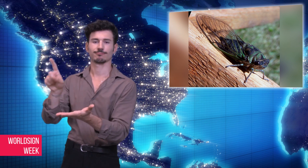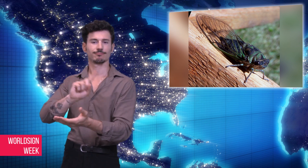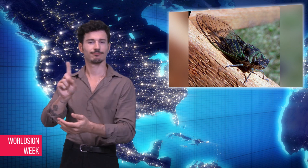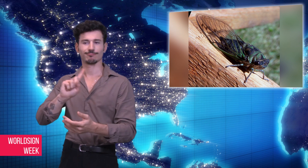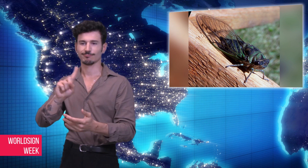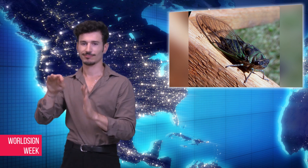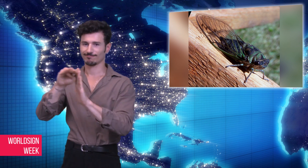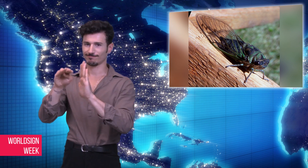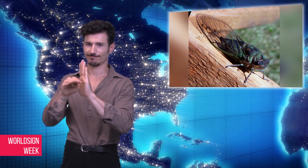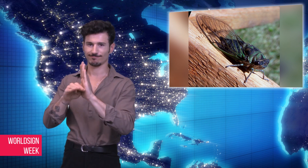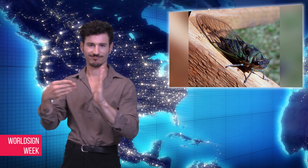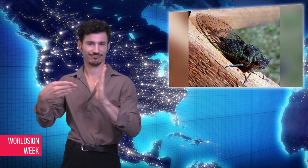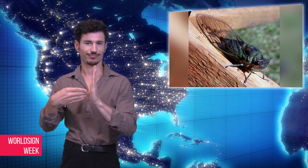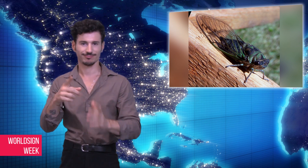summer song.